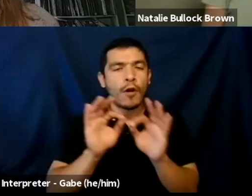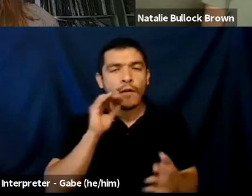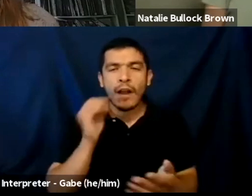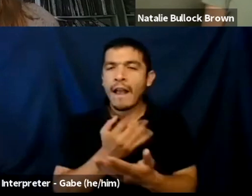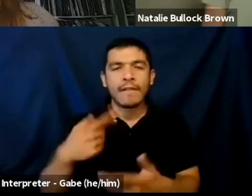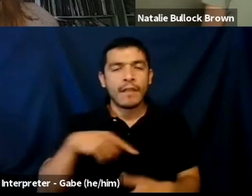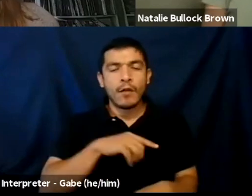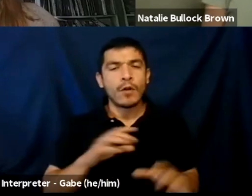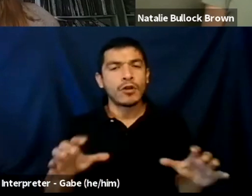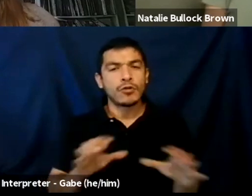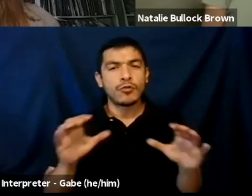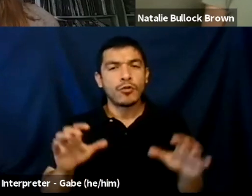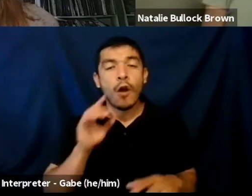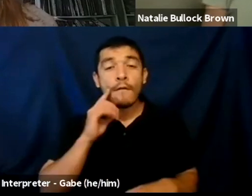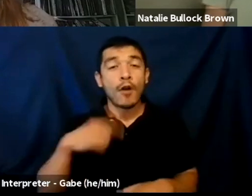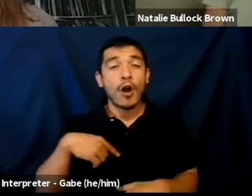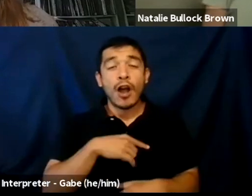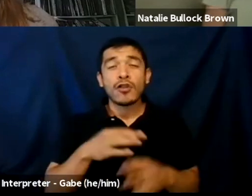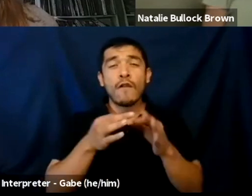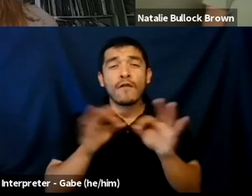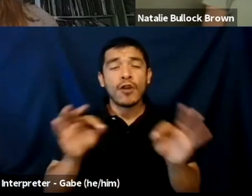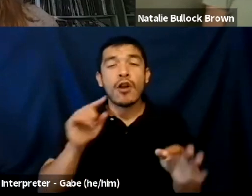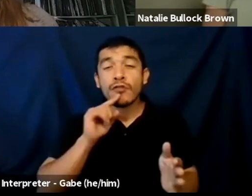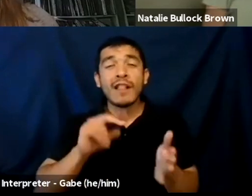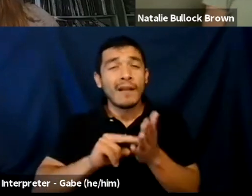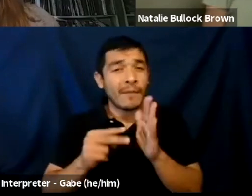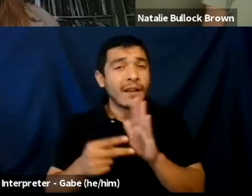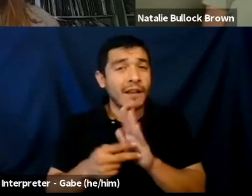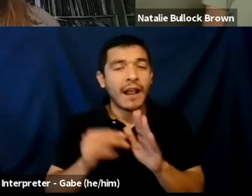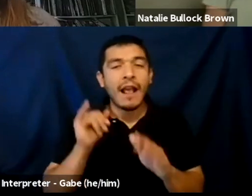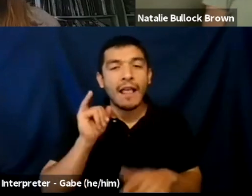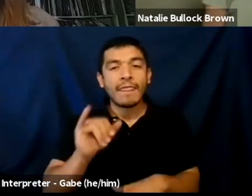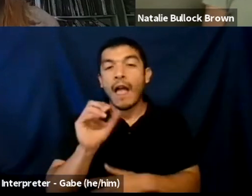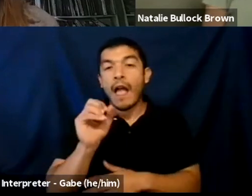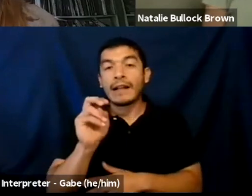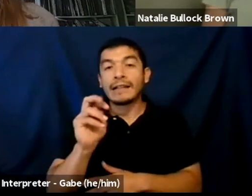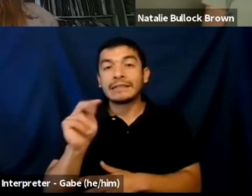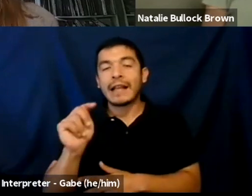For us free really means that that consent is not coerced.